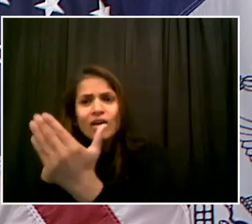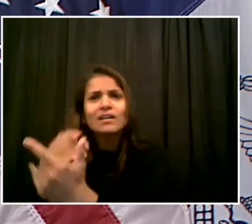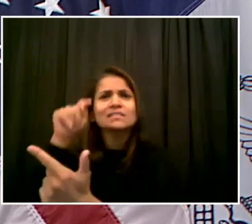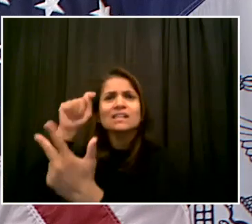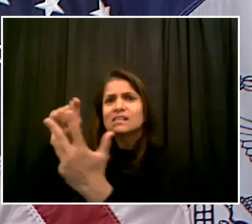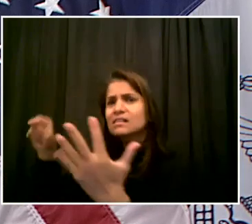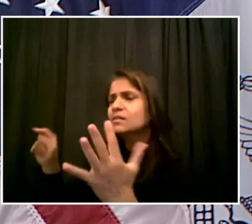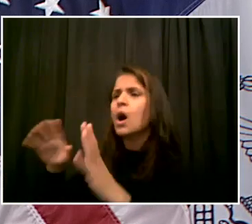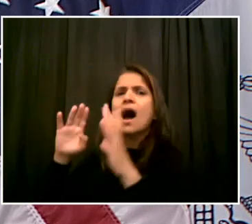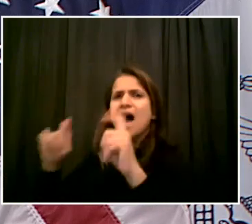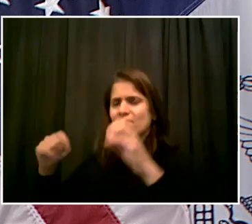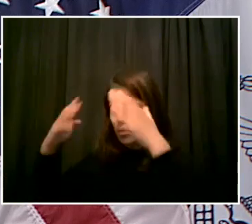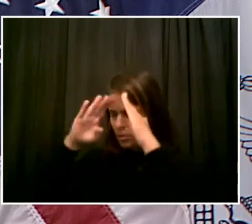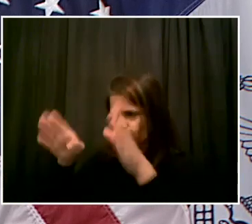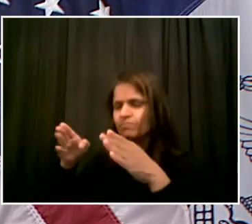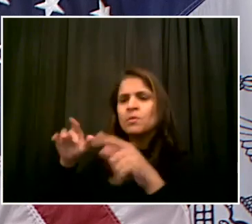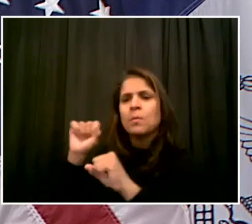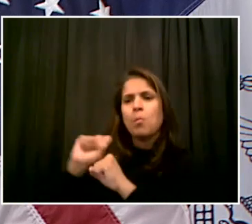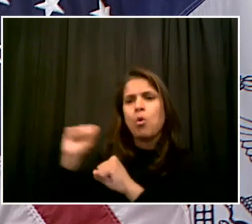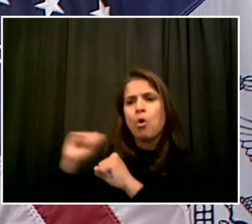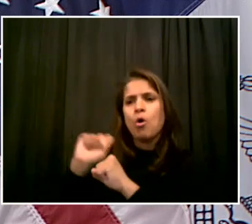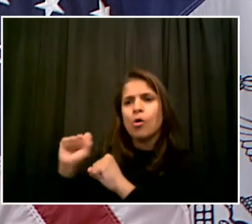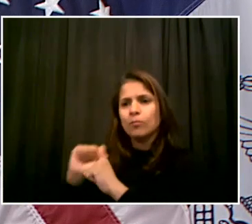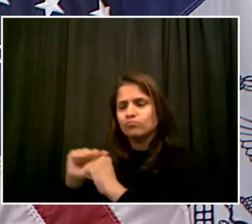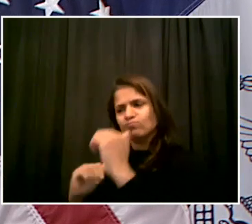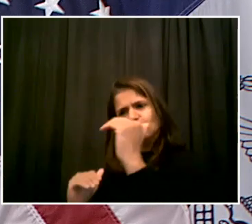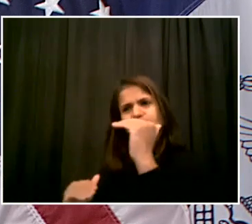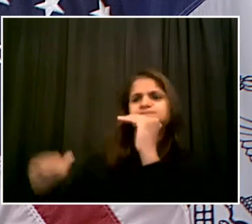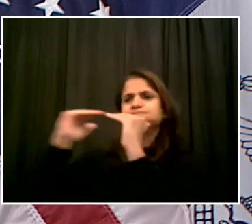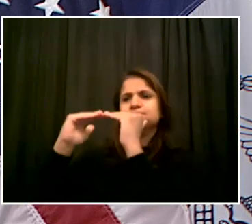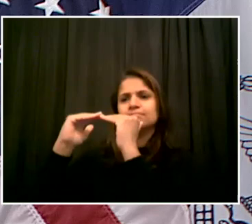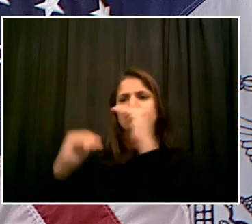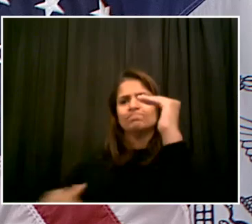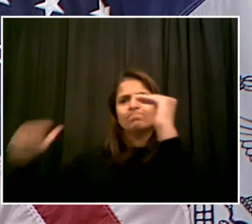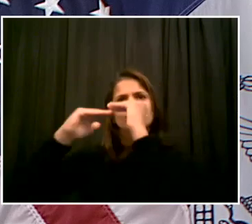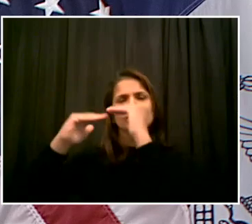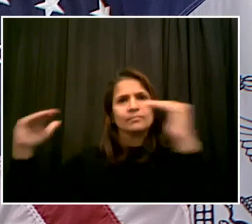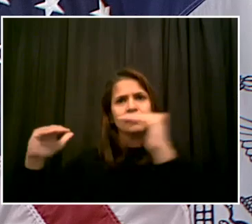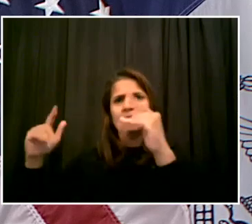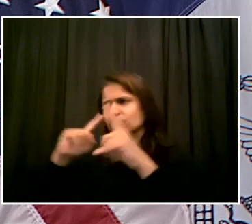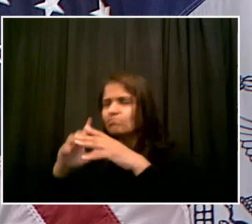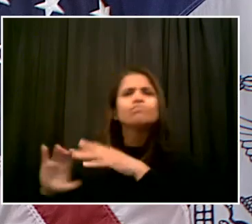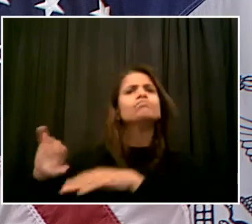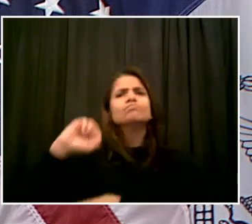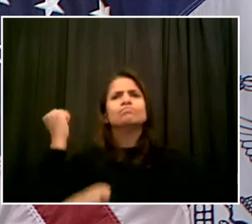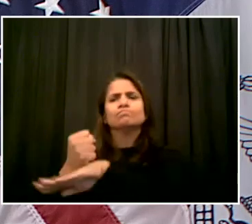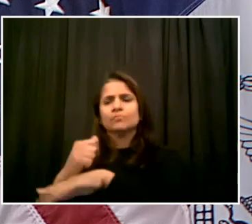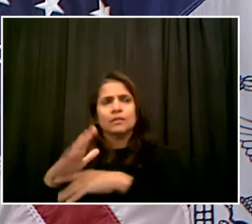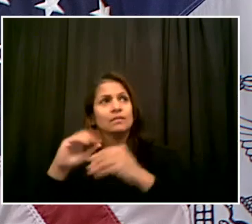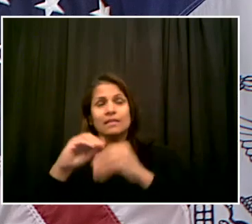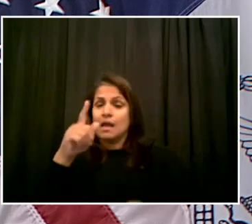GENERATION NOW. WE HAVE DO SOMETHING HARDER IN MANY WAYS A ND THOSE WE LOOK UP TO IN THE PAST, BUT THAT'S WHAT